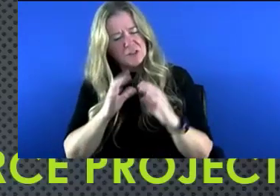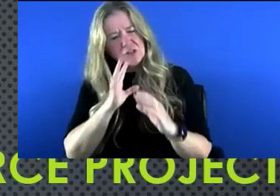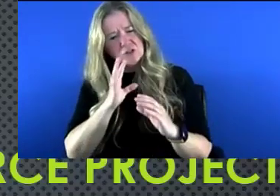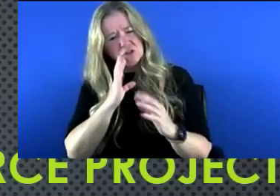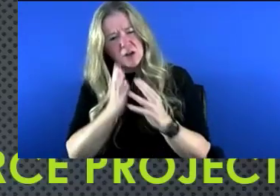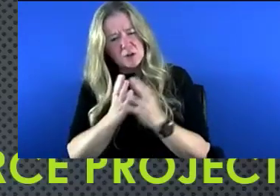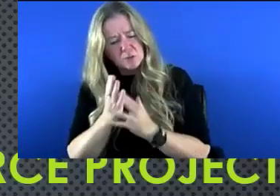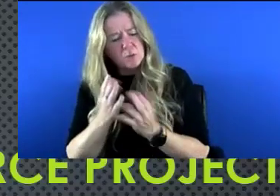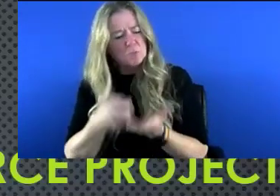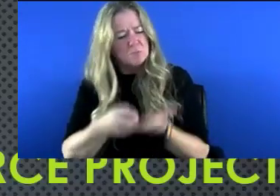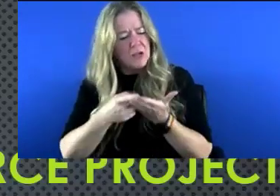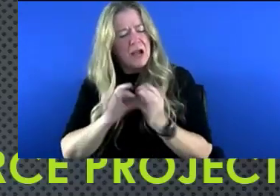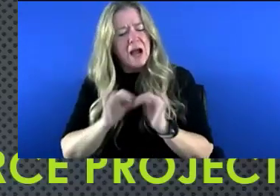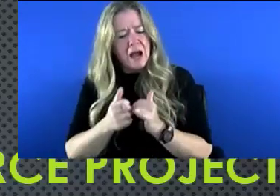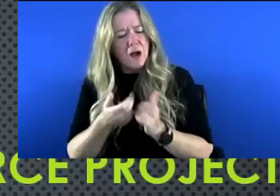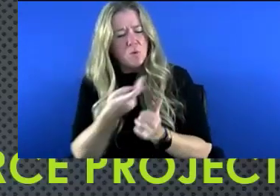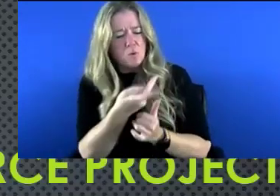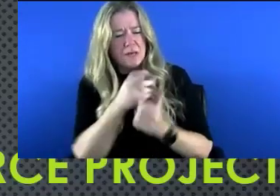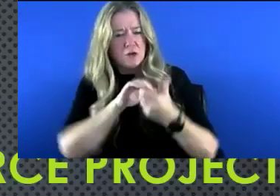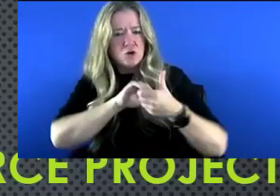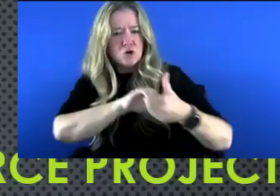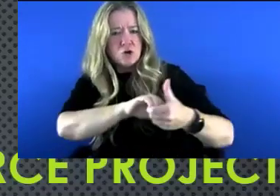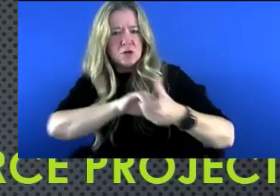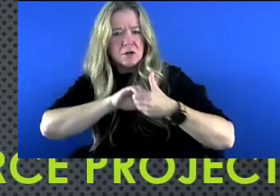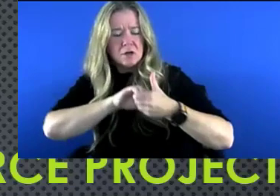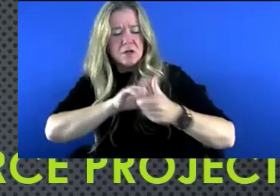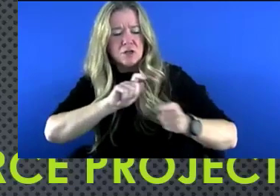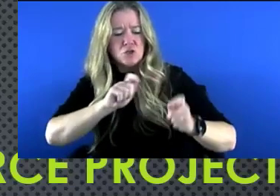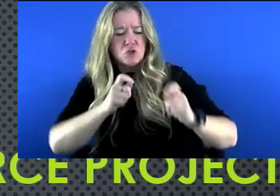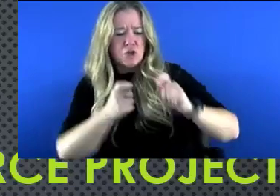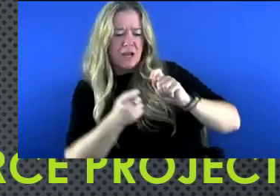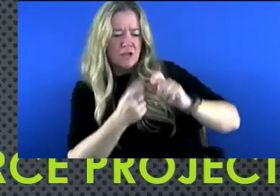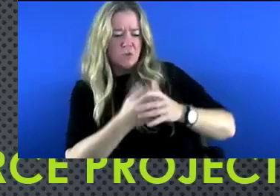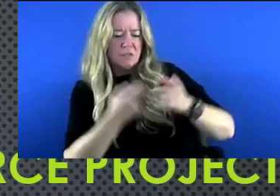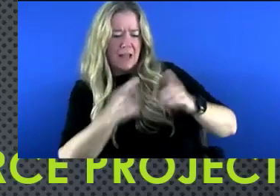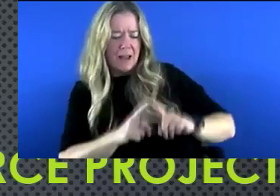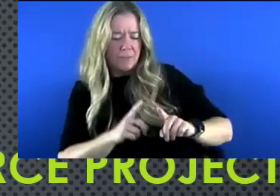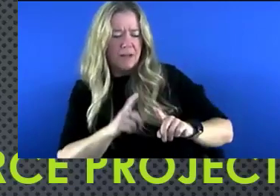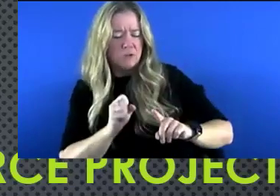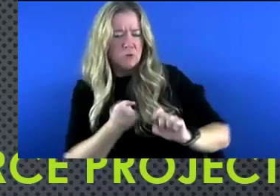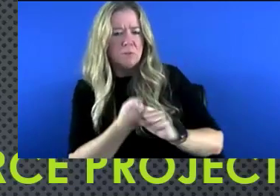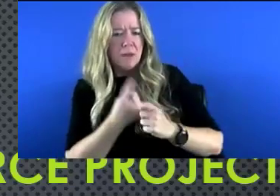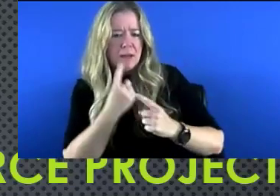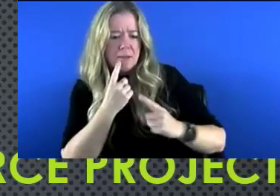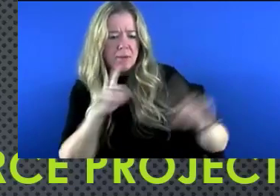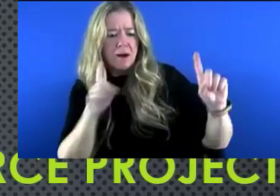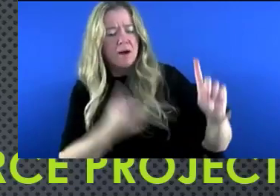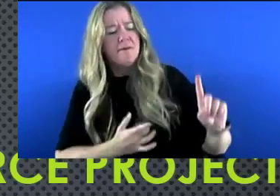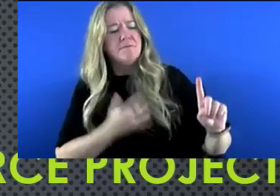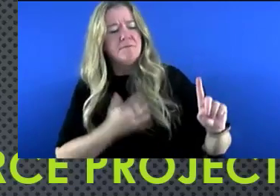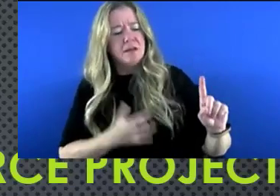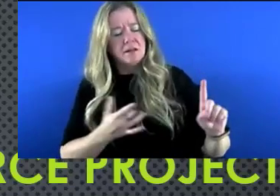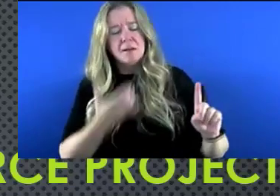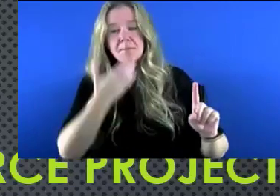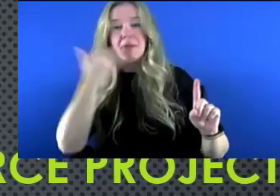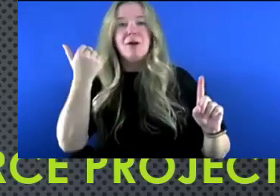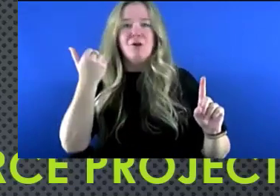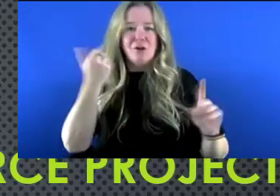to see how we could tweak what's happening so that you can feel even better about the support